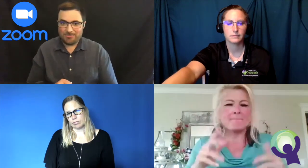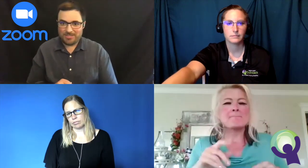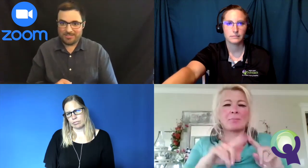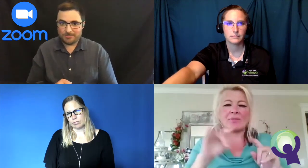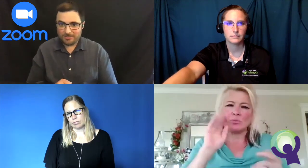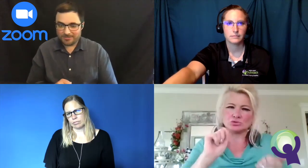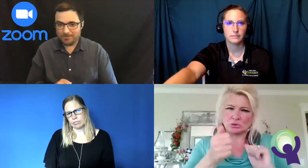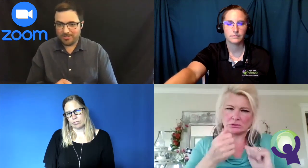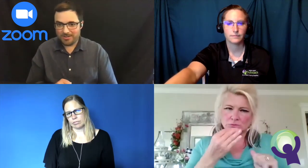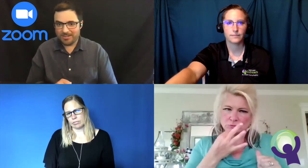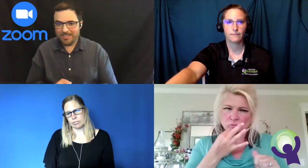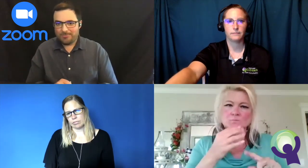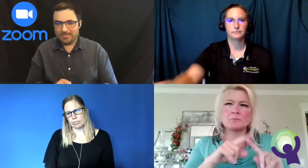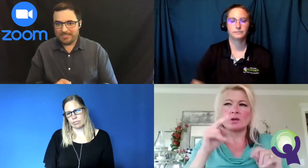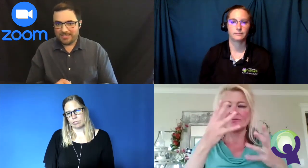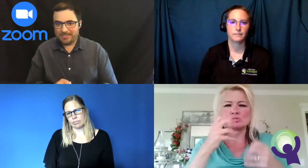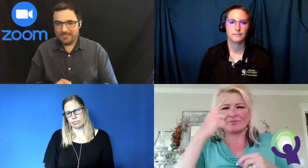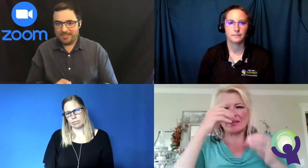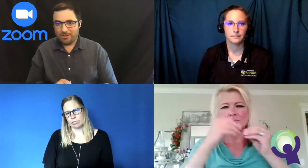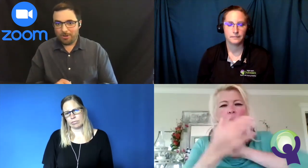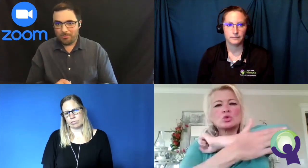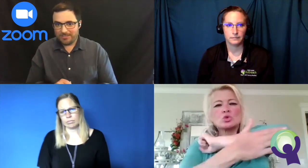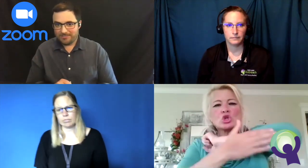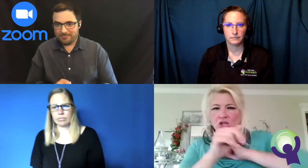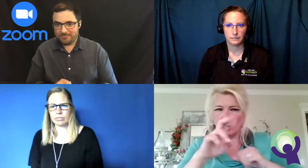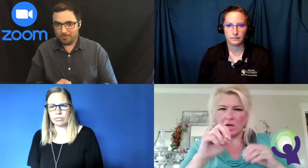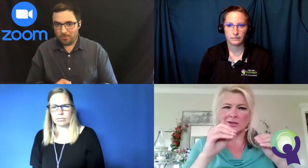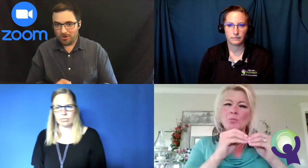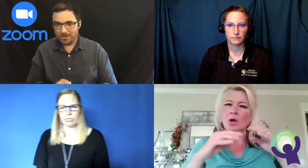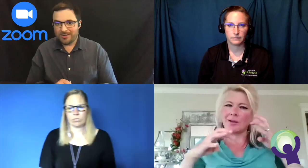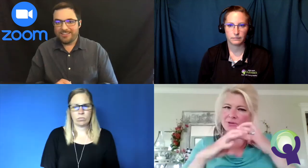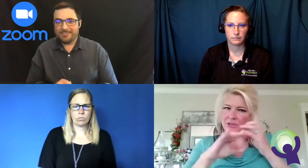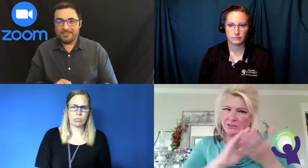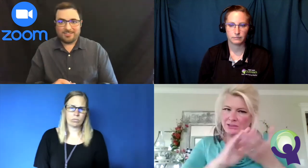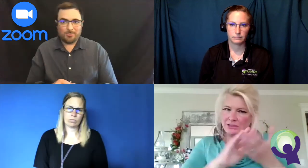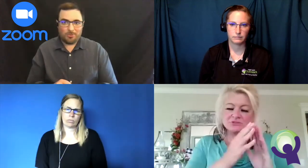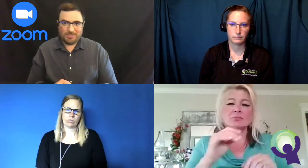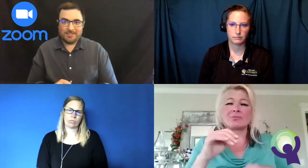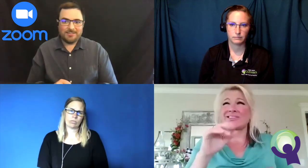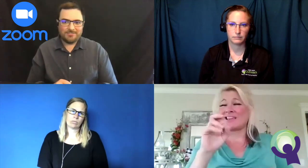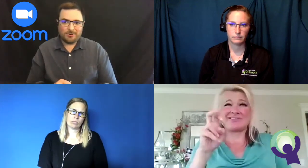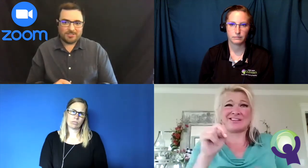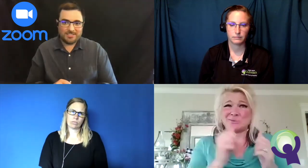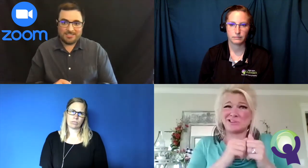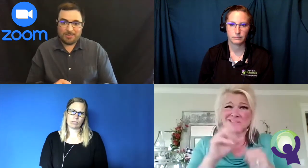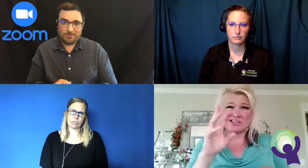can be a struggle can be hard. But again I'm hoping for more support and of course depending